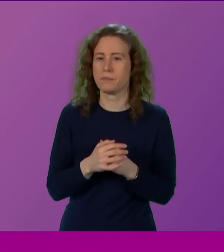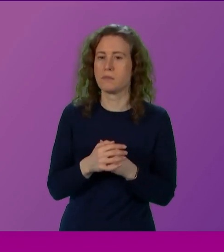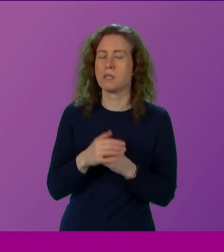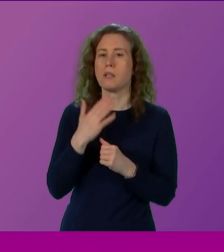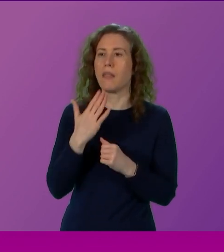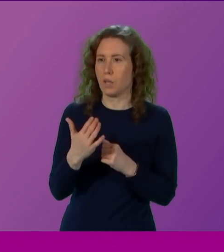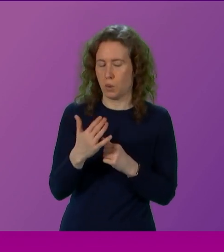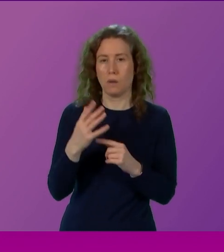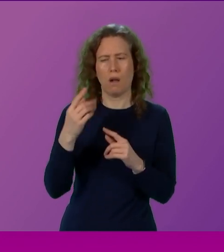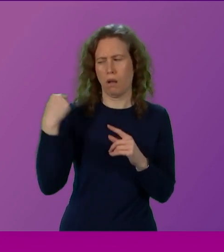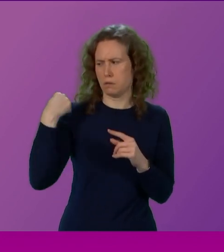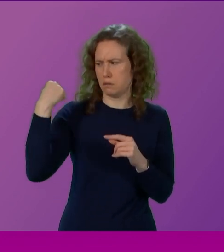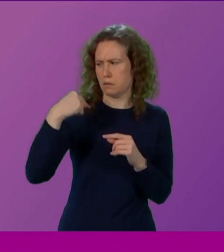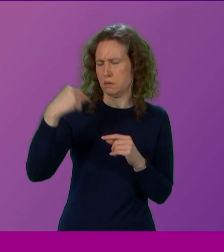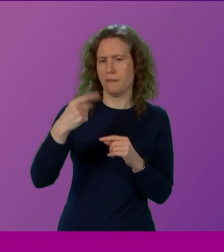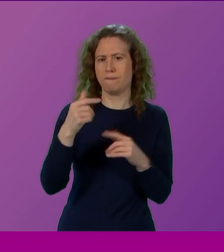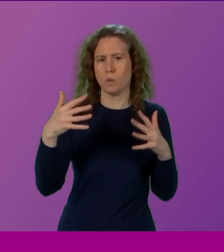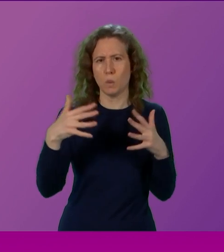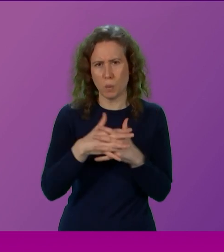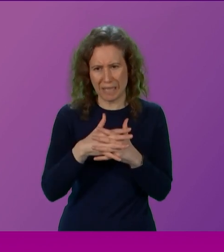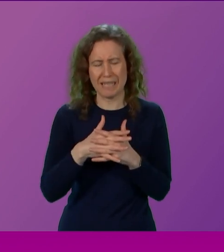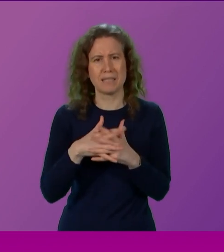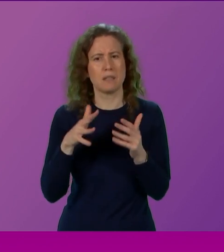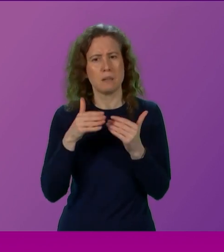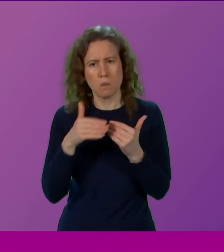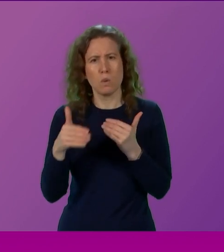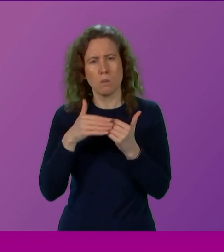Over the past number of weeks, we have been subject to increasingly tiresome interruptions